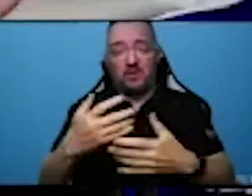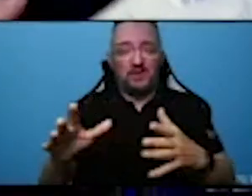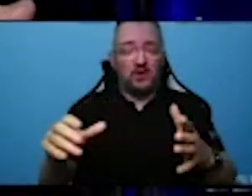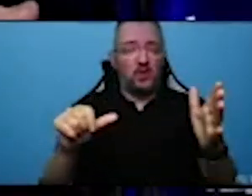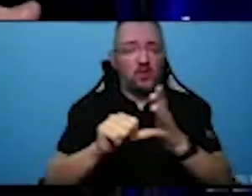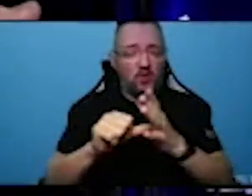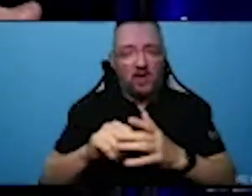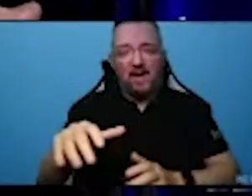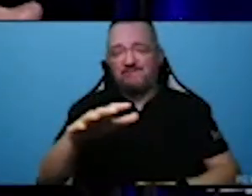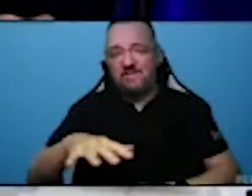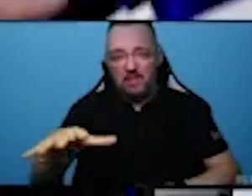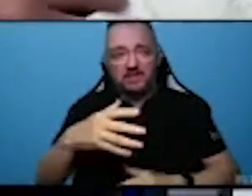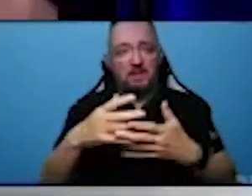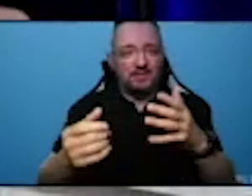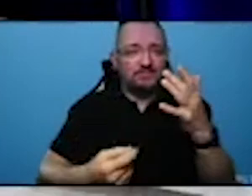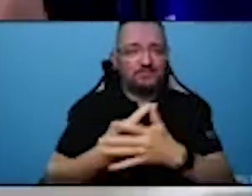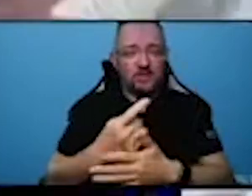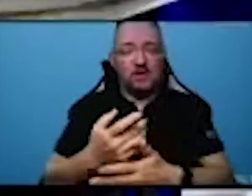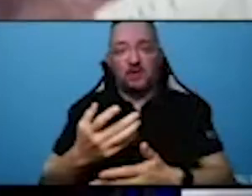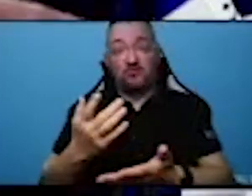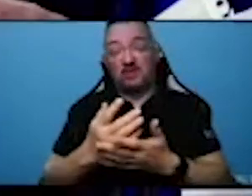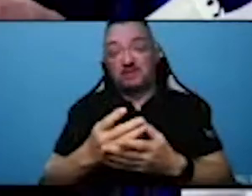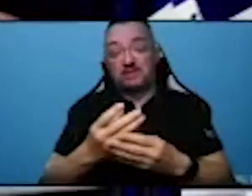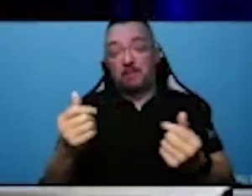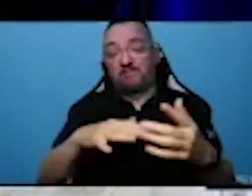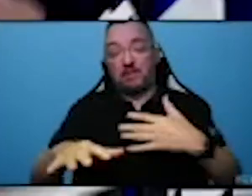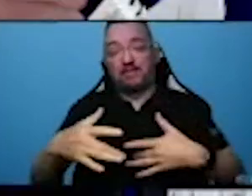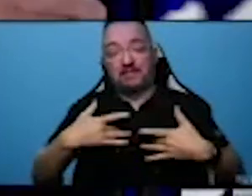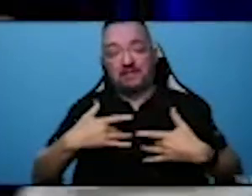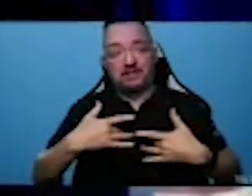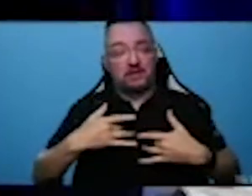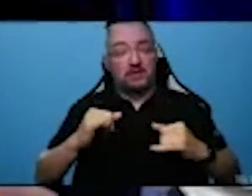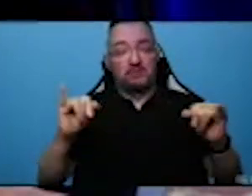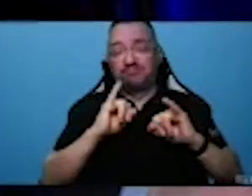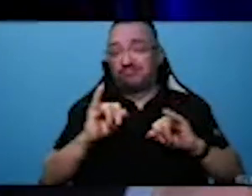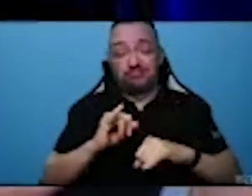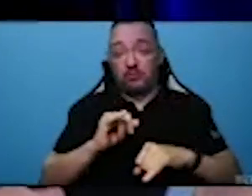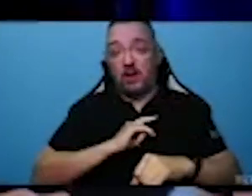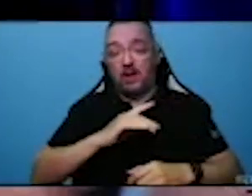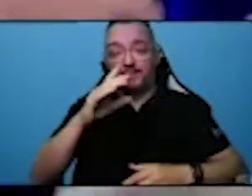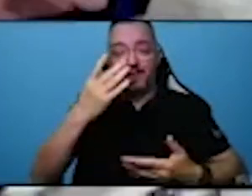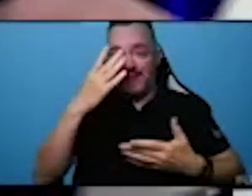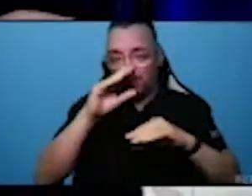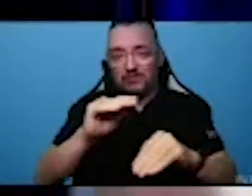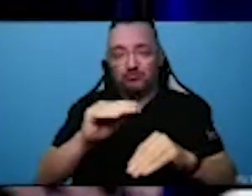appalling times in many ways, whether it's education, whether it's their own health, whether it's social distancing inside a family, all the rest of it.